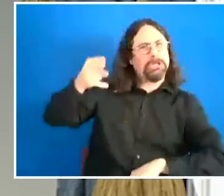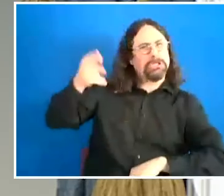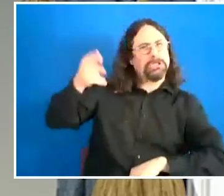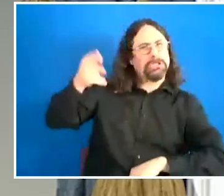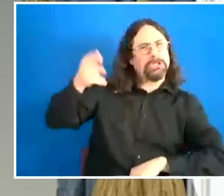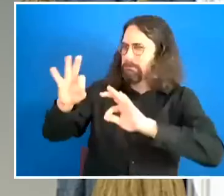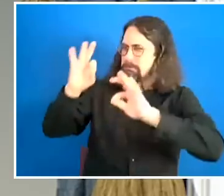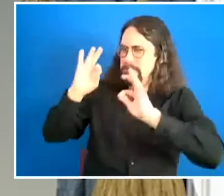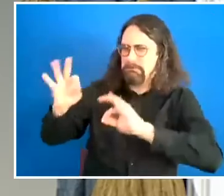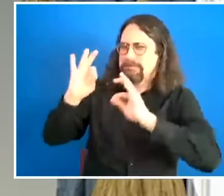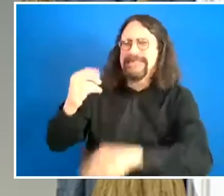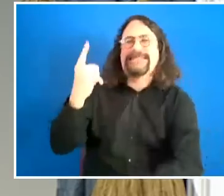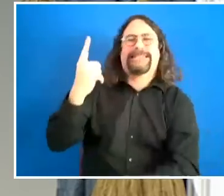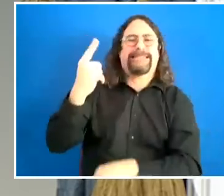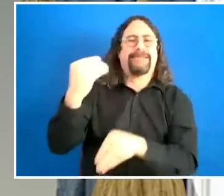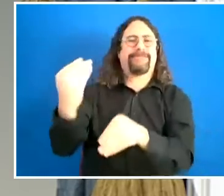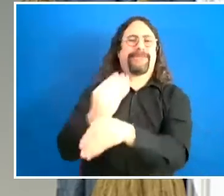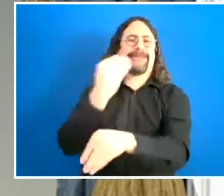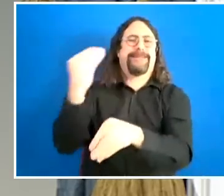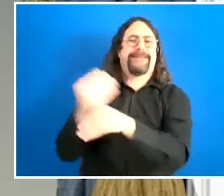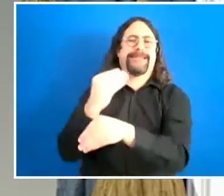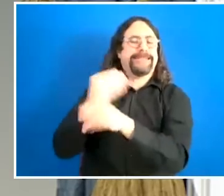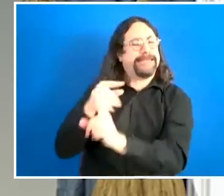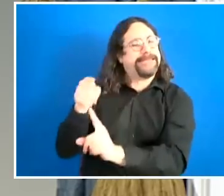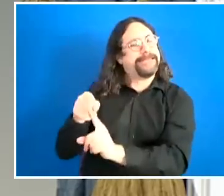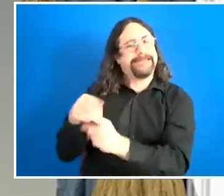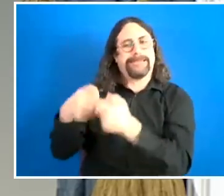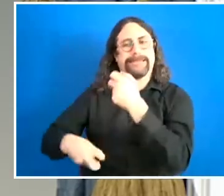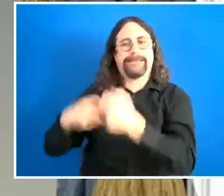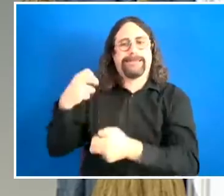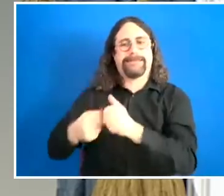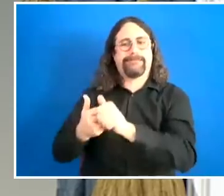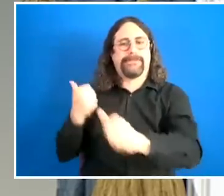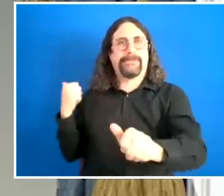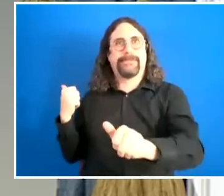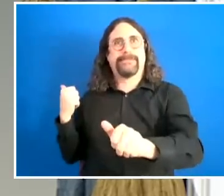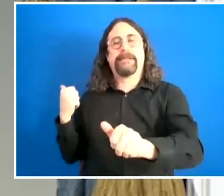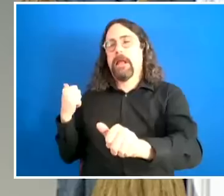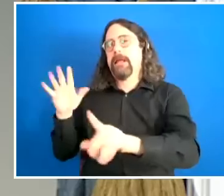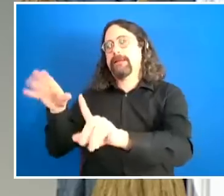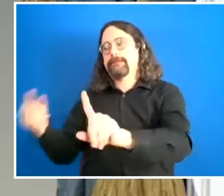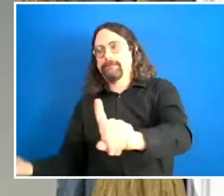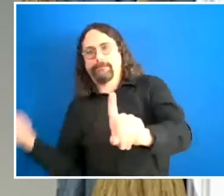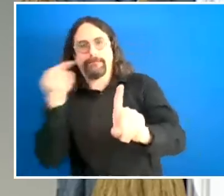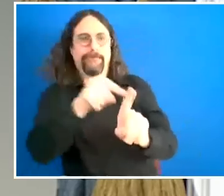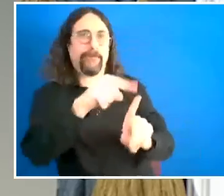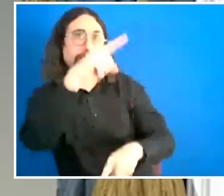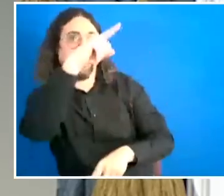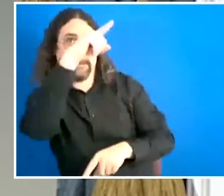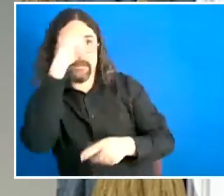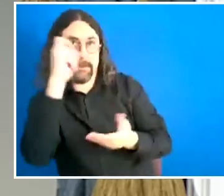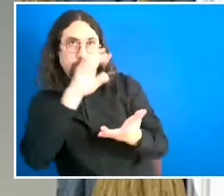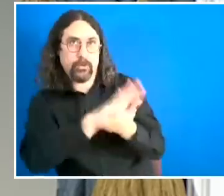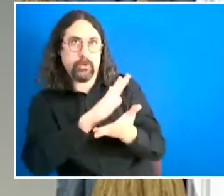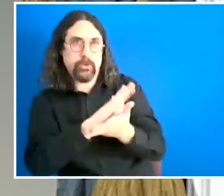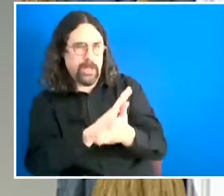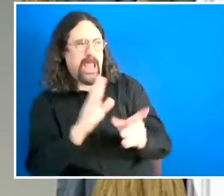LEARNING ACROSS THE SYSTEM AND THE TECHNOLOGY